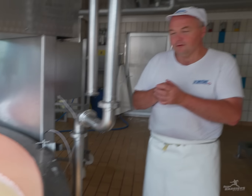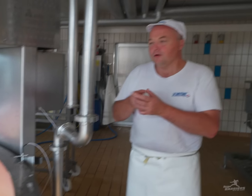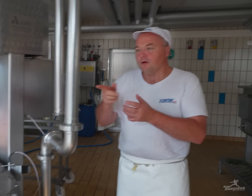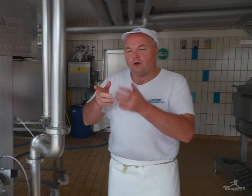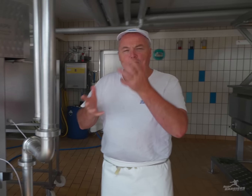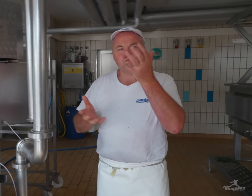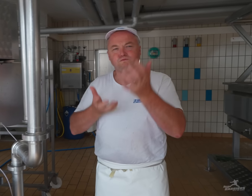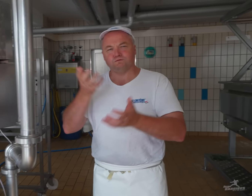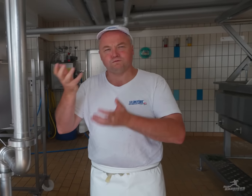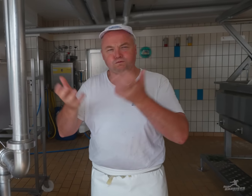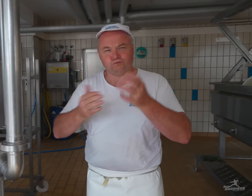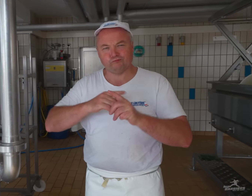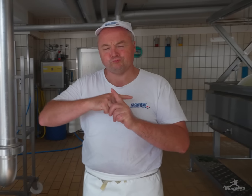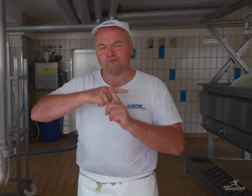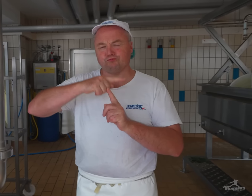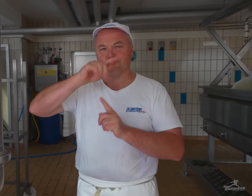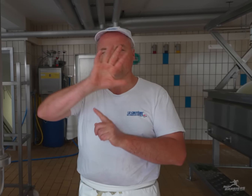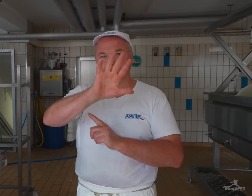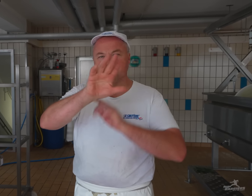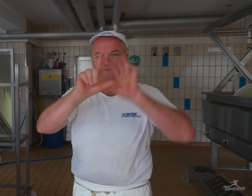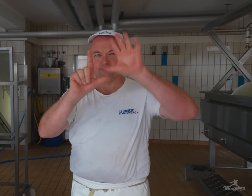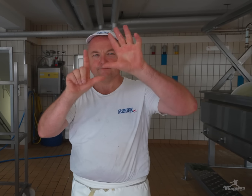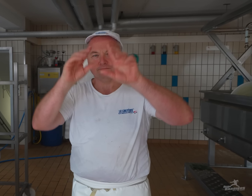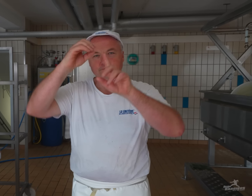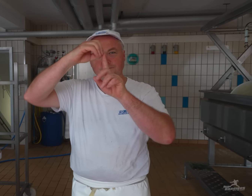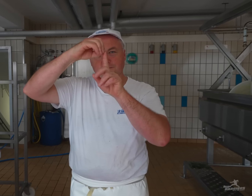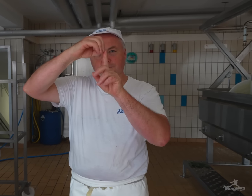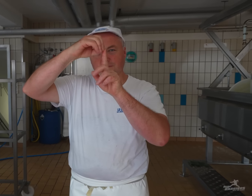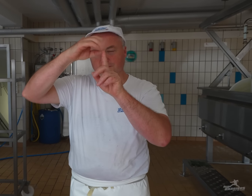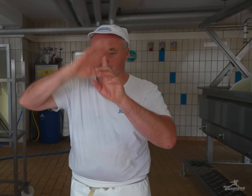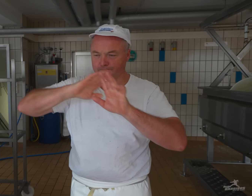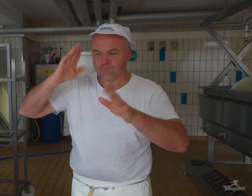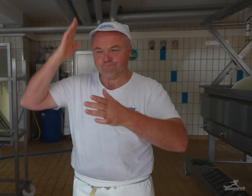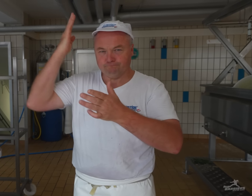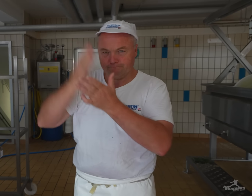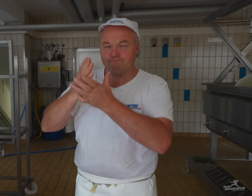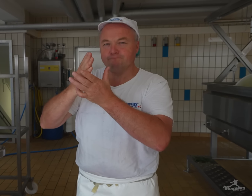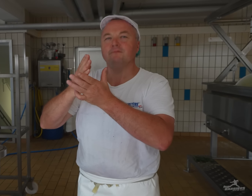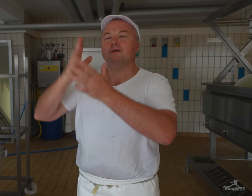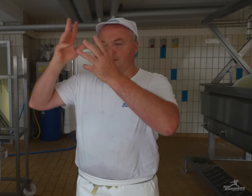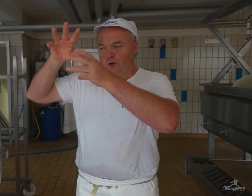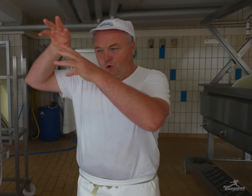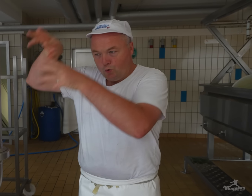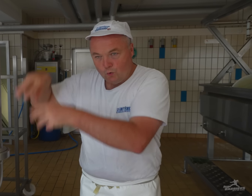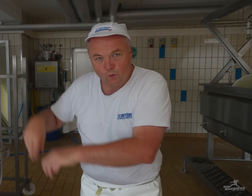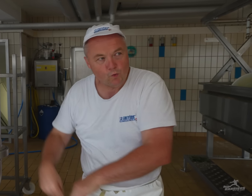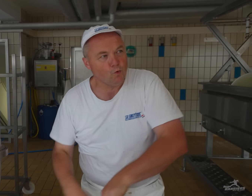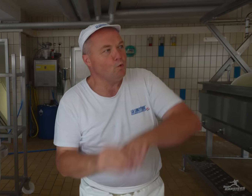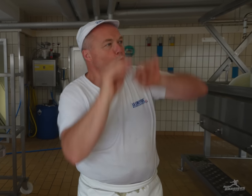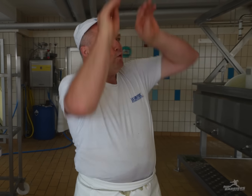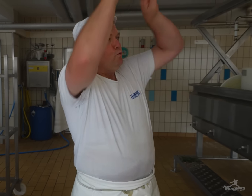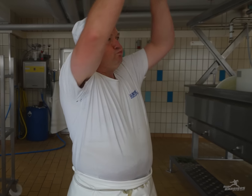This vat boils until the temperature is 57 degrees Celsius. After that, the liquid will be dispensed